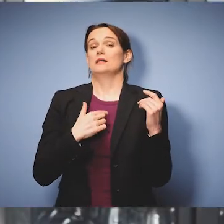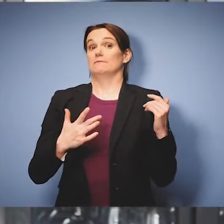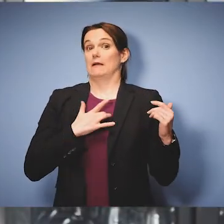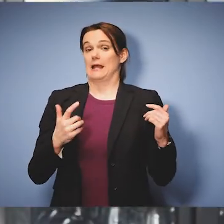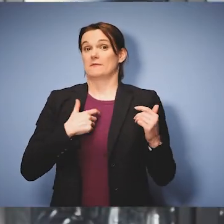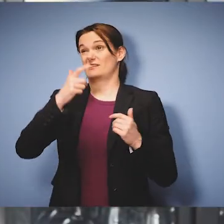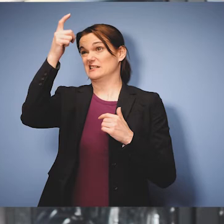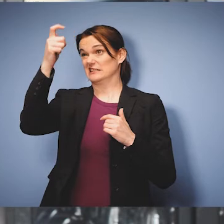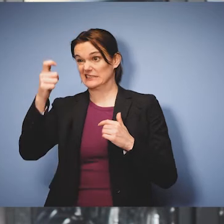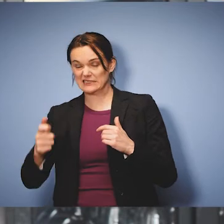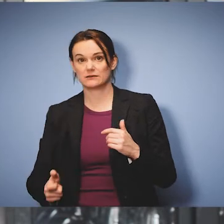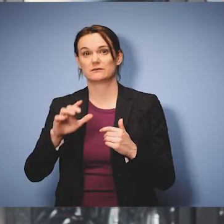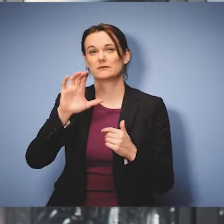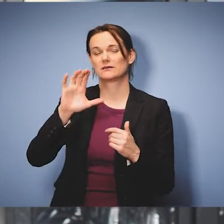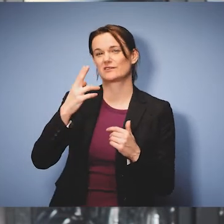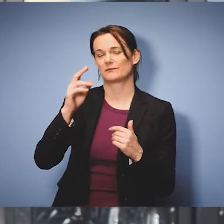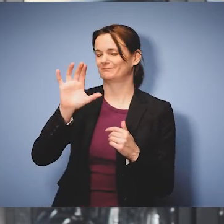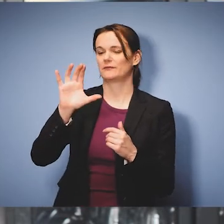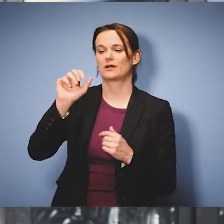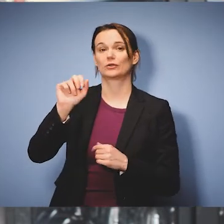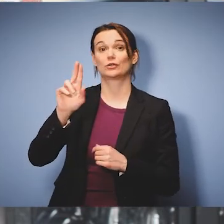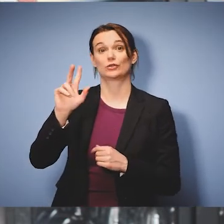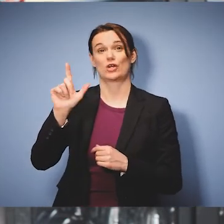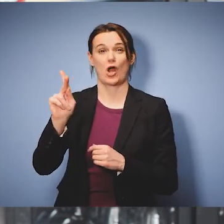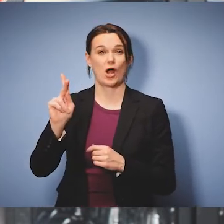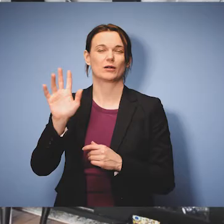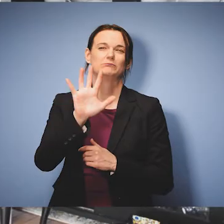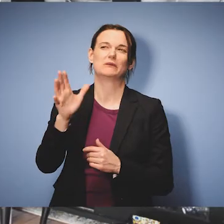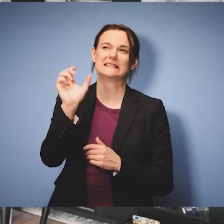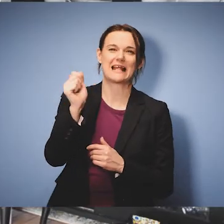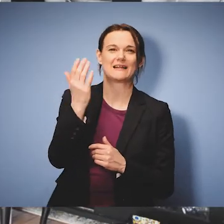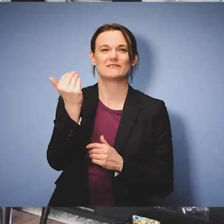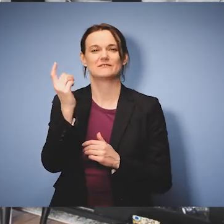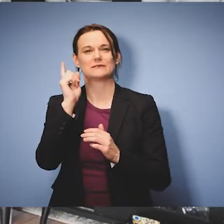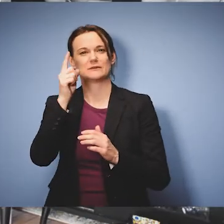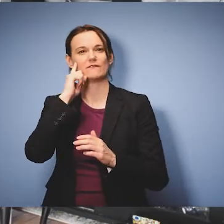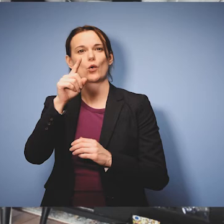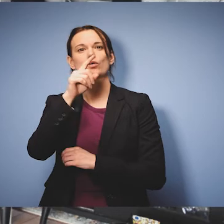because it takes 10 to 15 minutes to dry depending on your inside temperature. But that way, as you move along